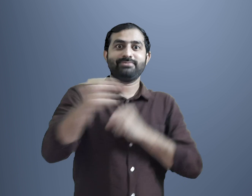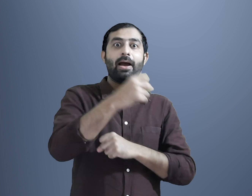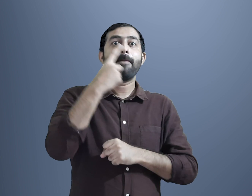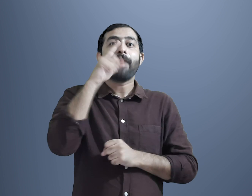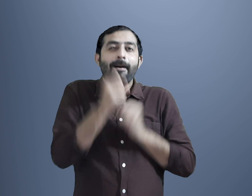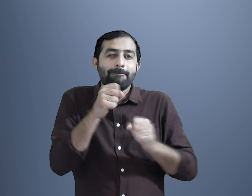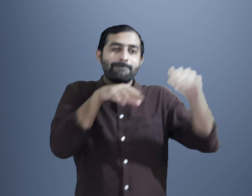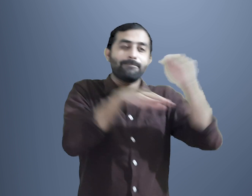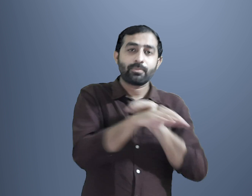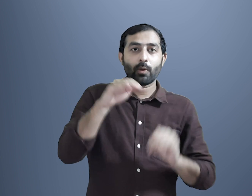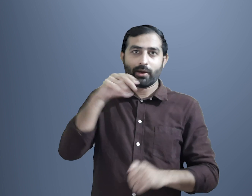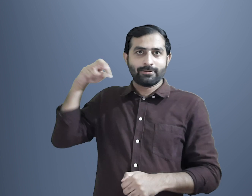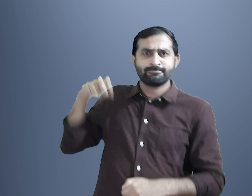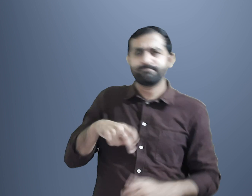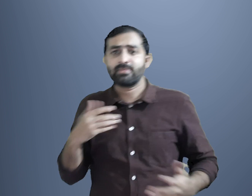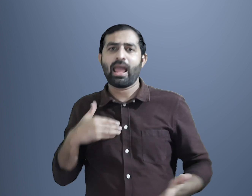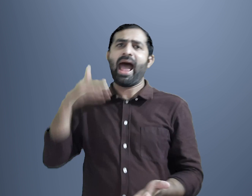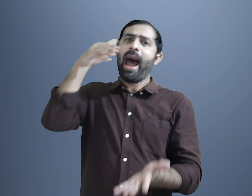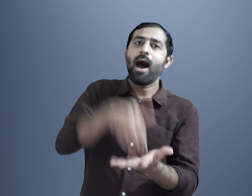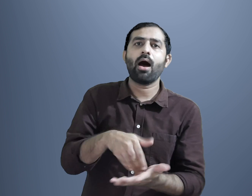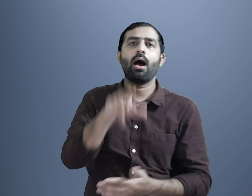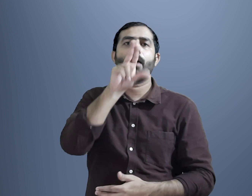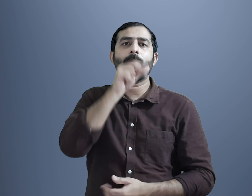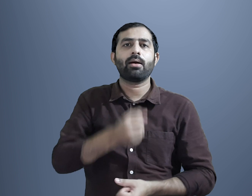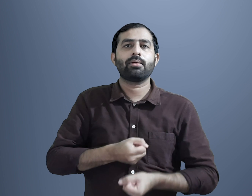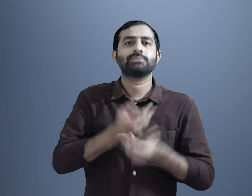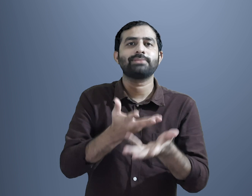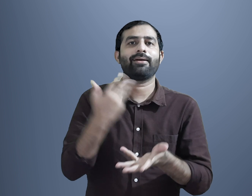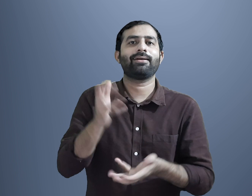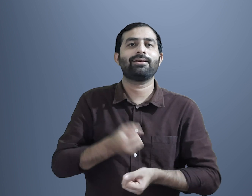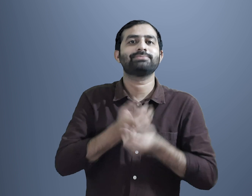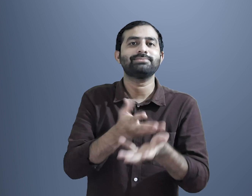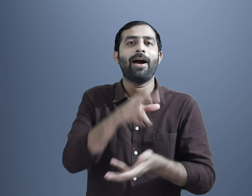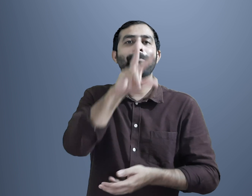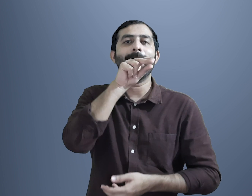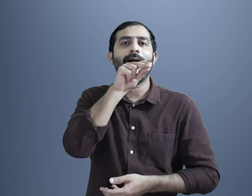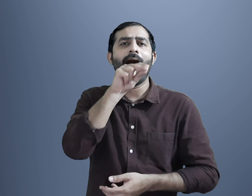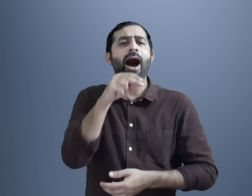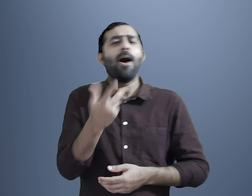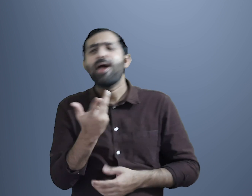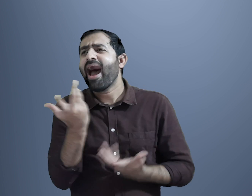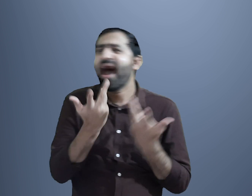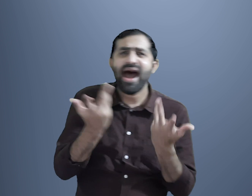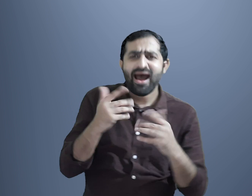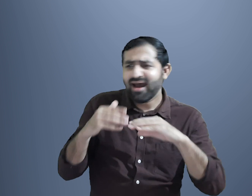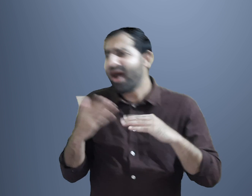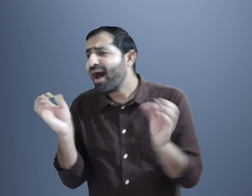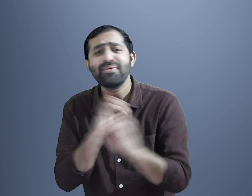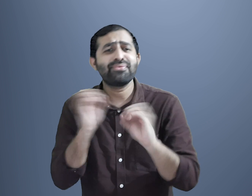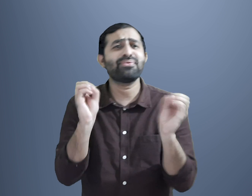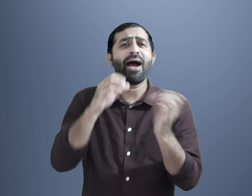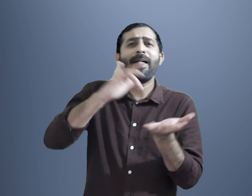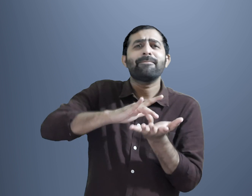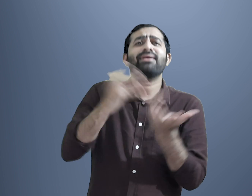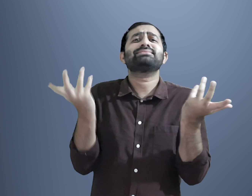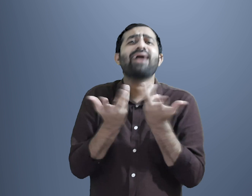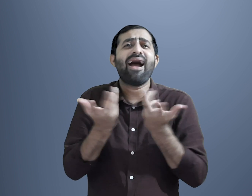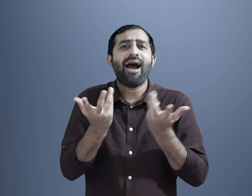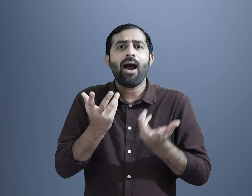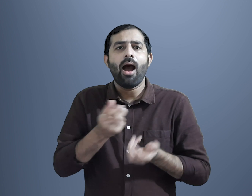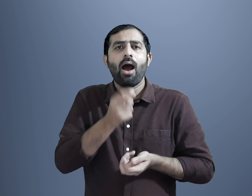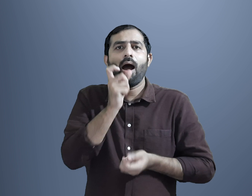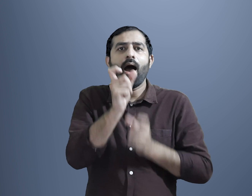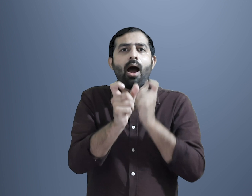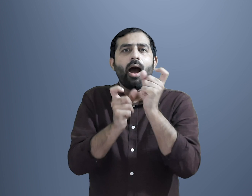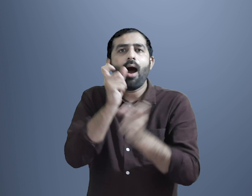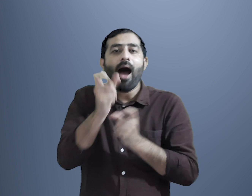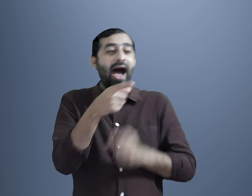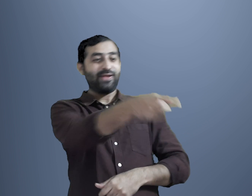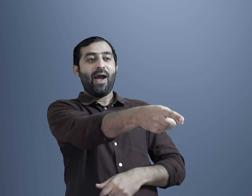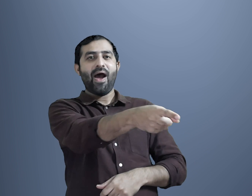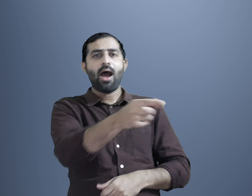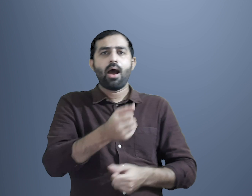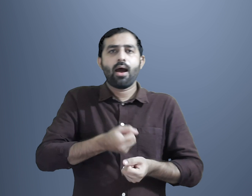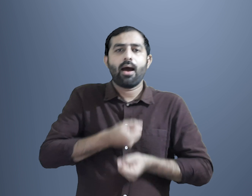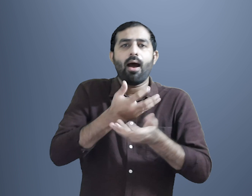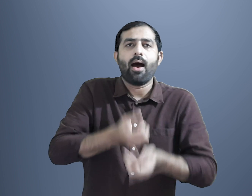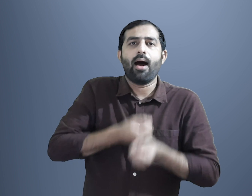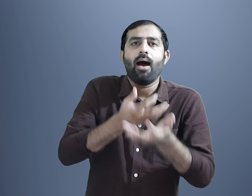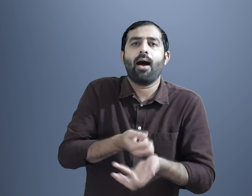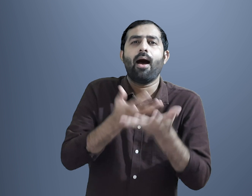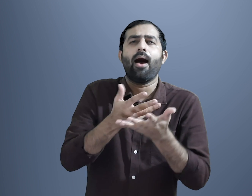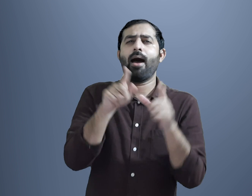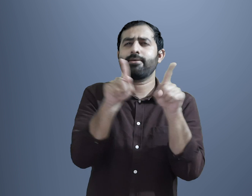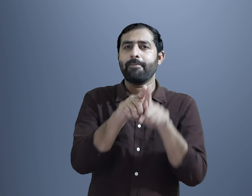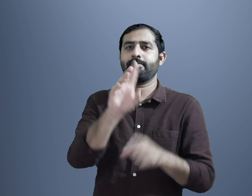"Where's mummy?" or "there you are!" Something like that.